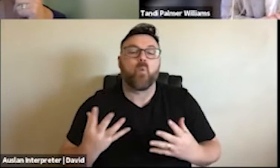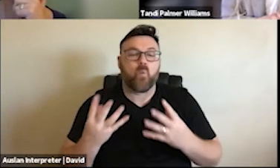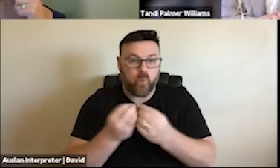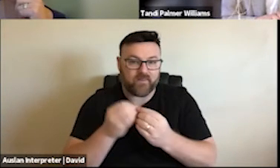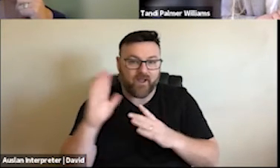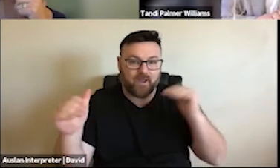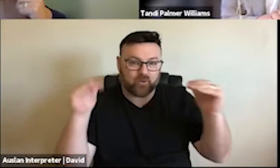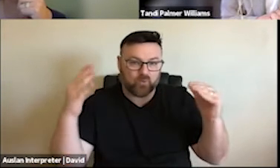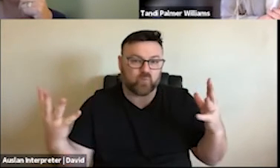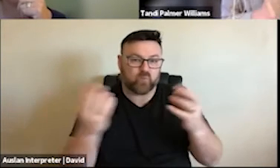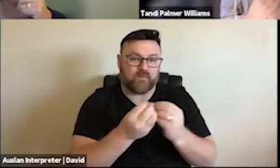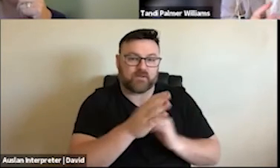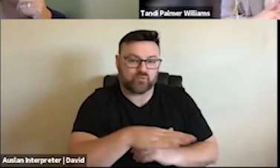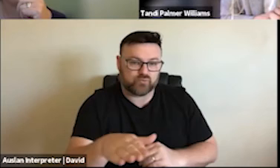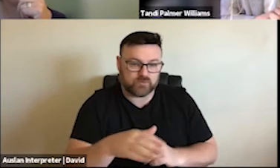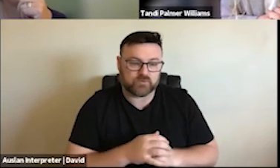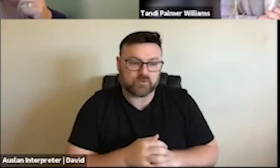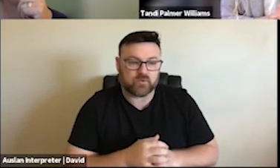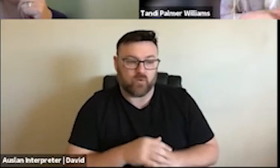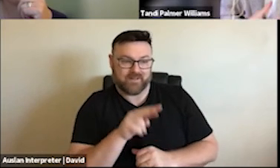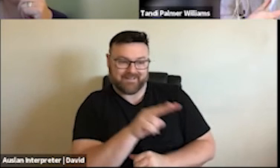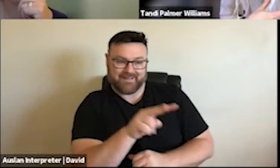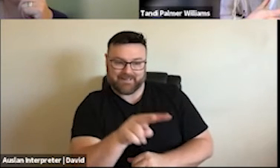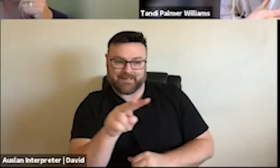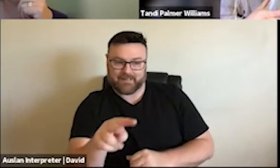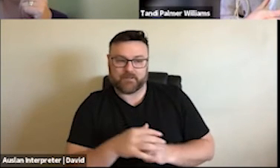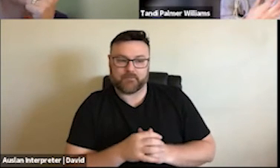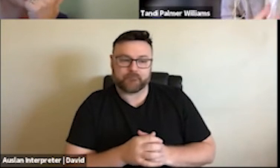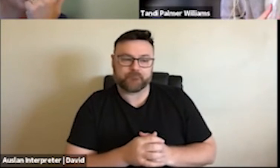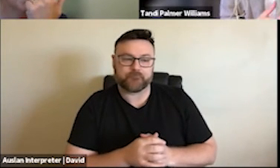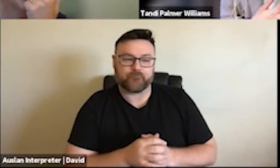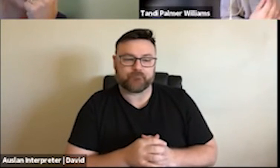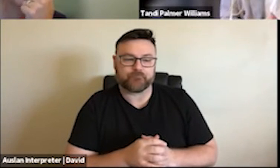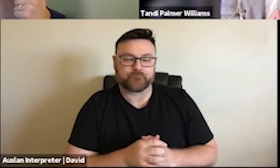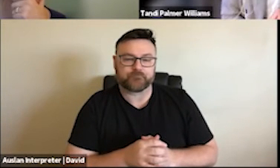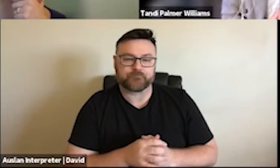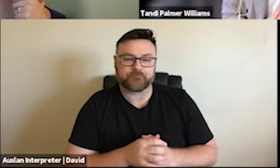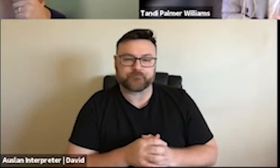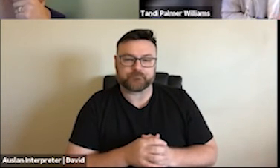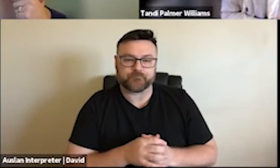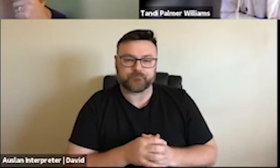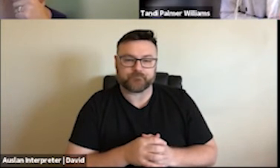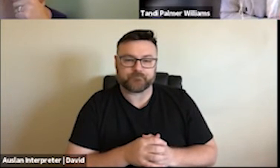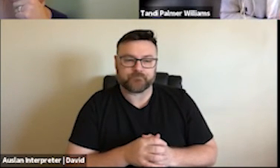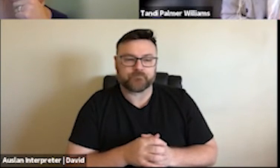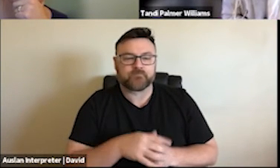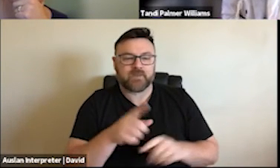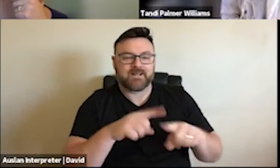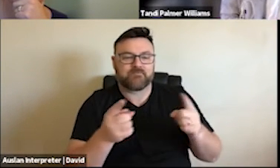So you can see here some of the different ways that children and adults can interact with technology.